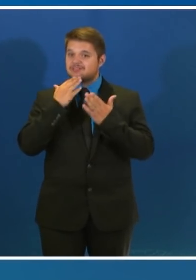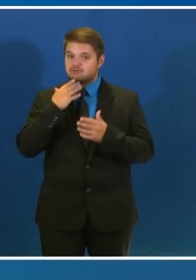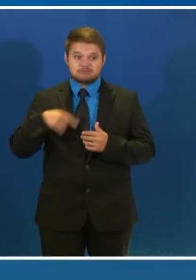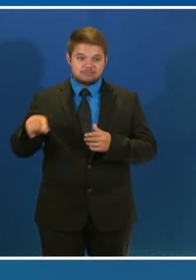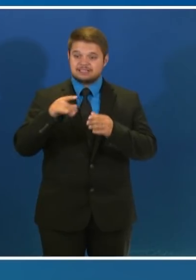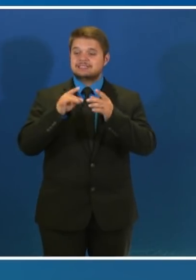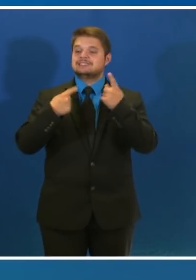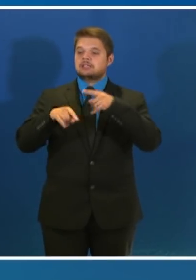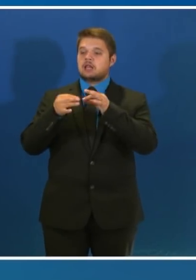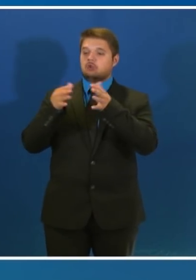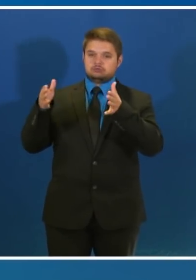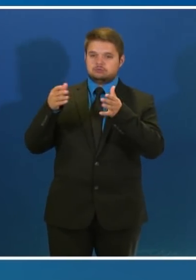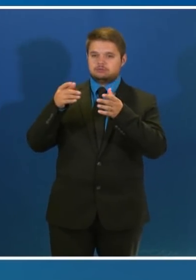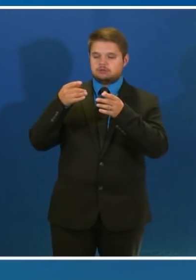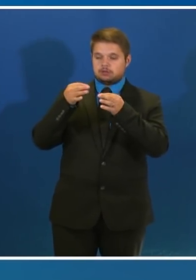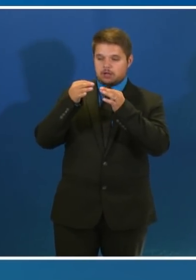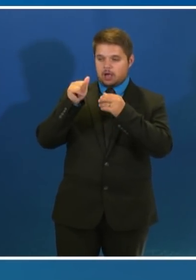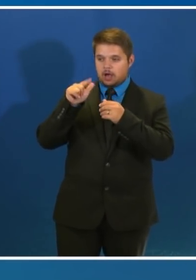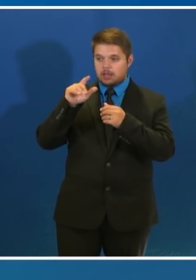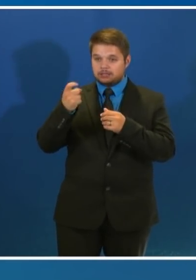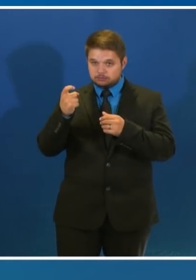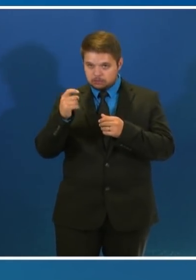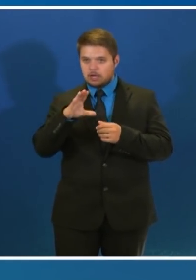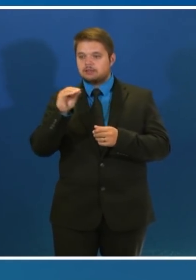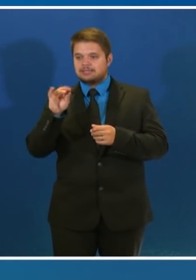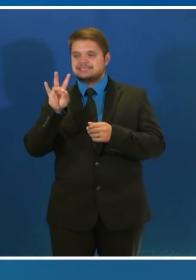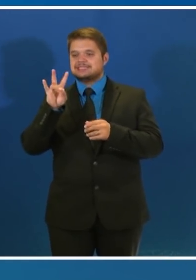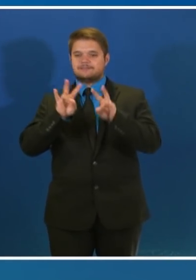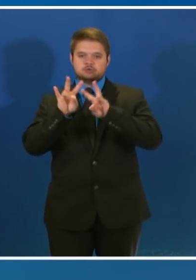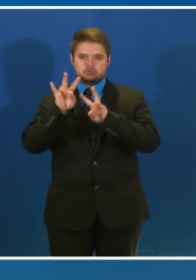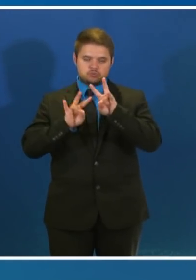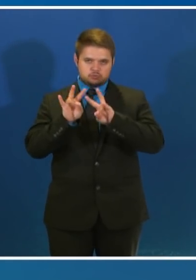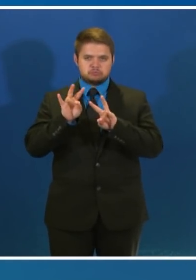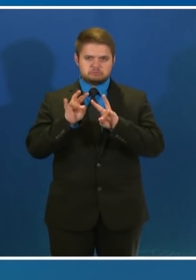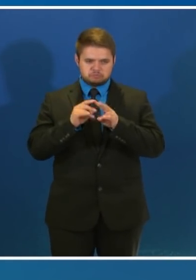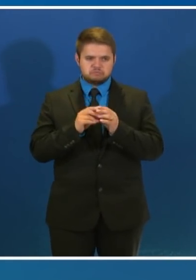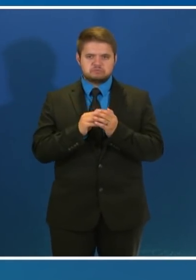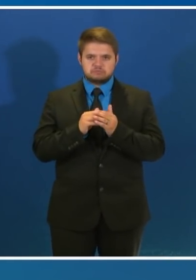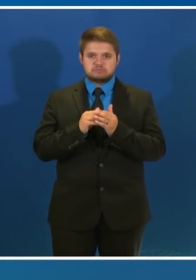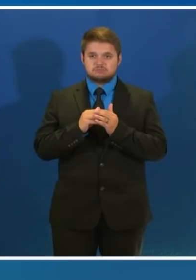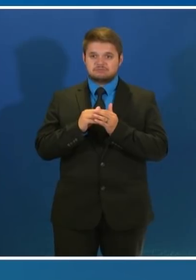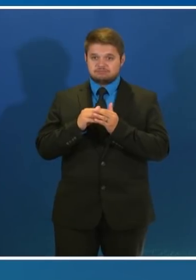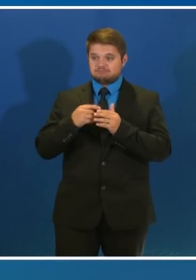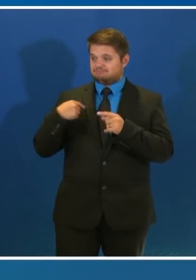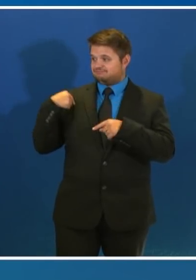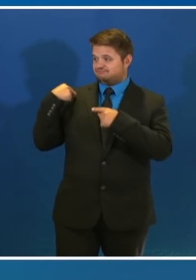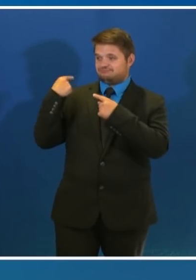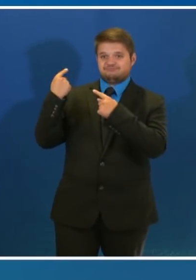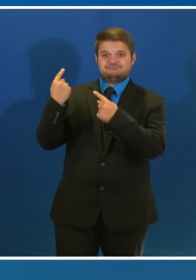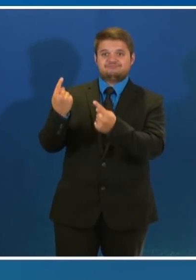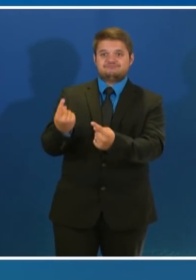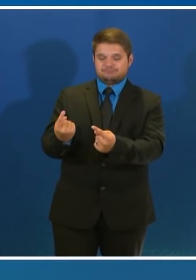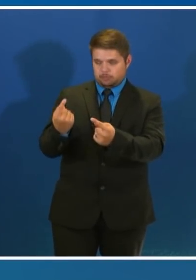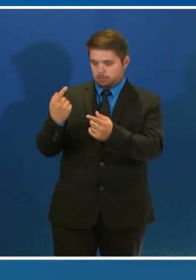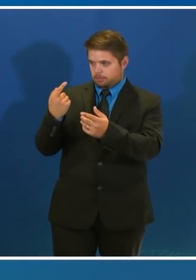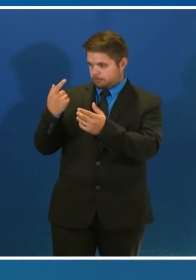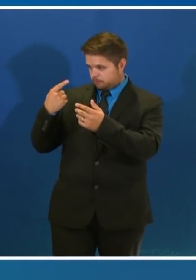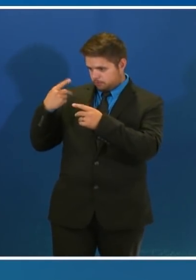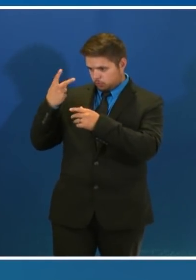My last update with you was quite some time ago. At that time, Governor Inslee issued a statewide pause on the